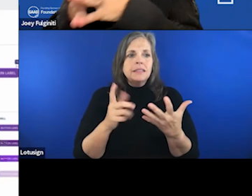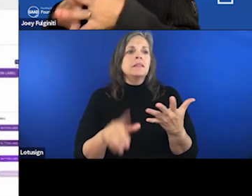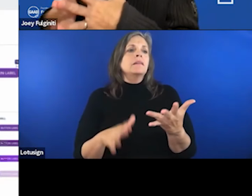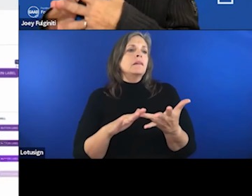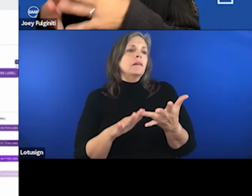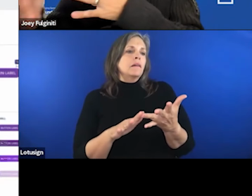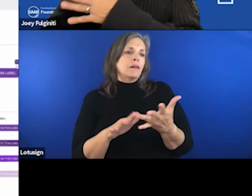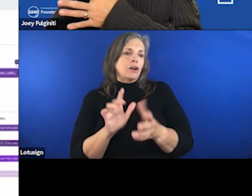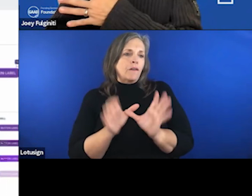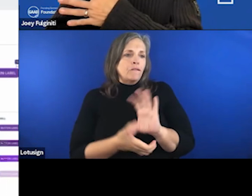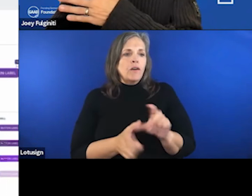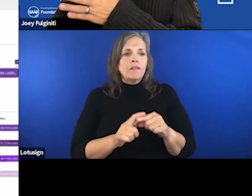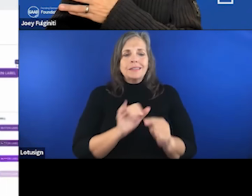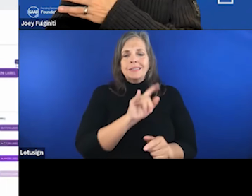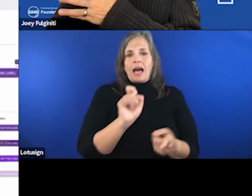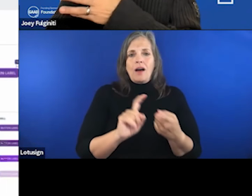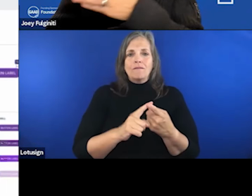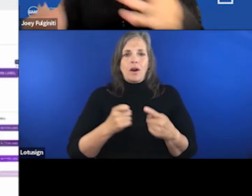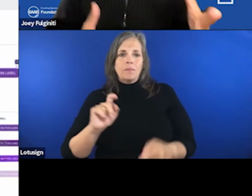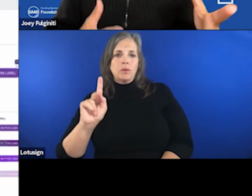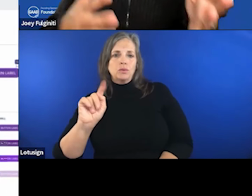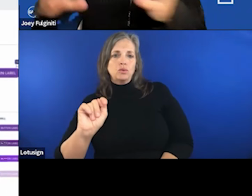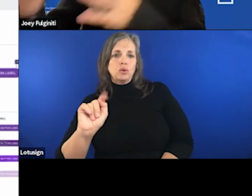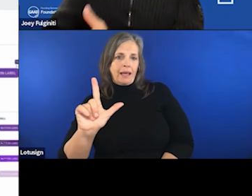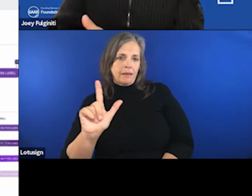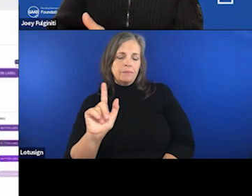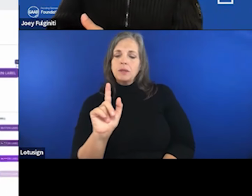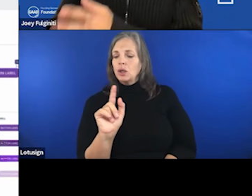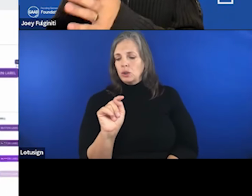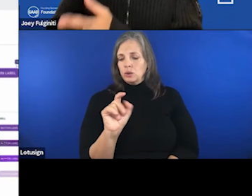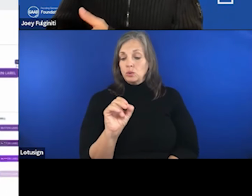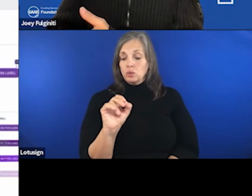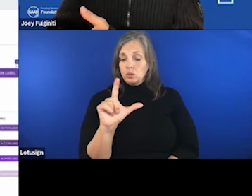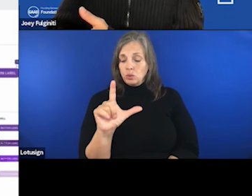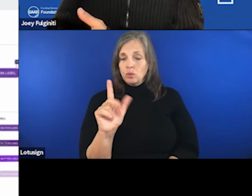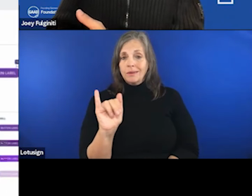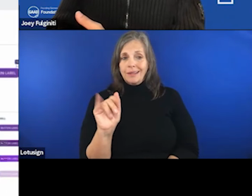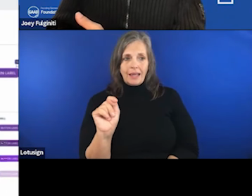you add like I said what uh fonts and color they have to go through their checklist of things to do